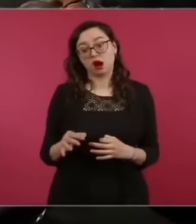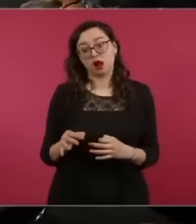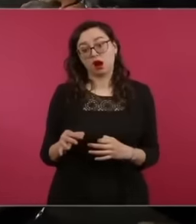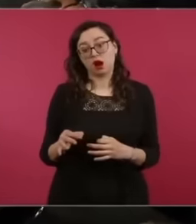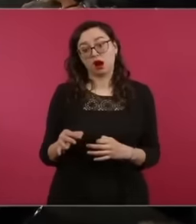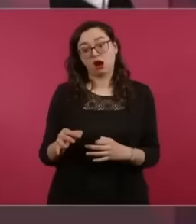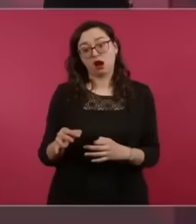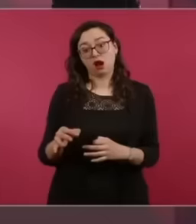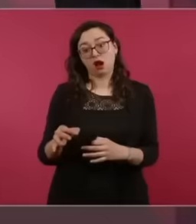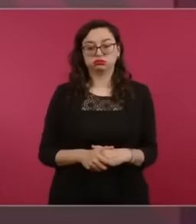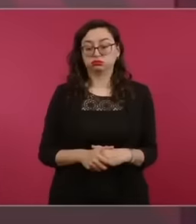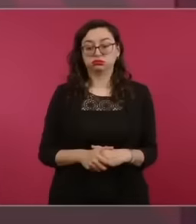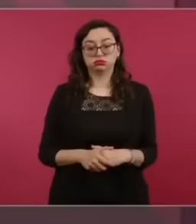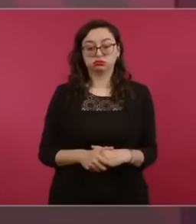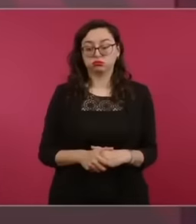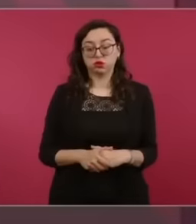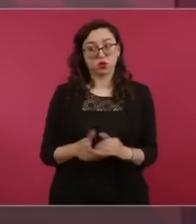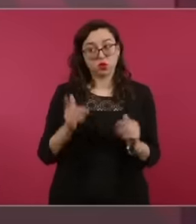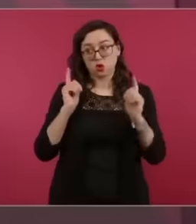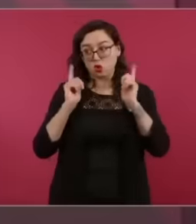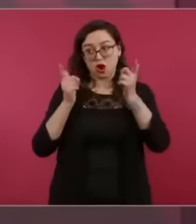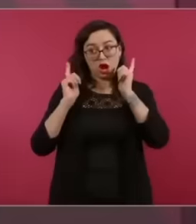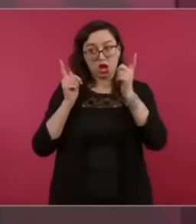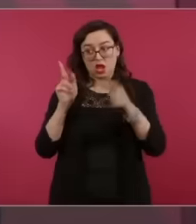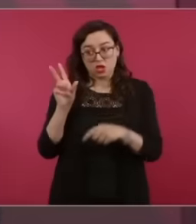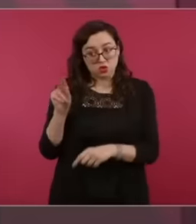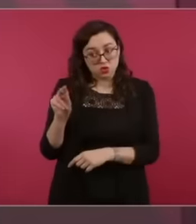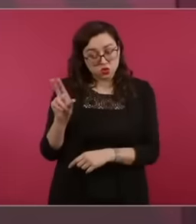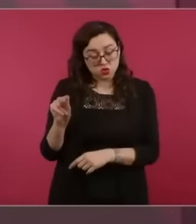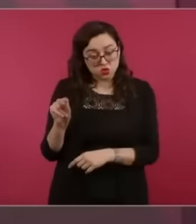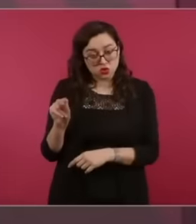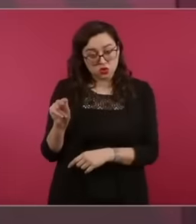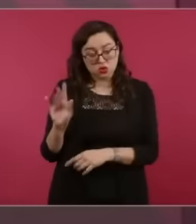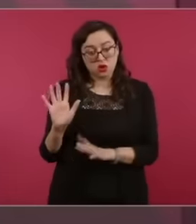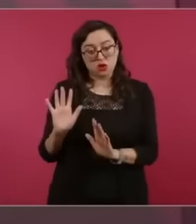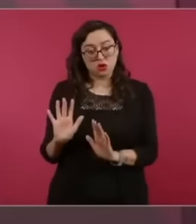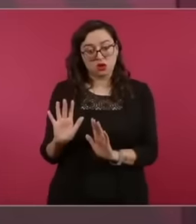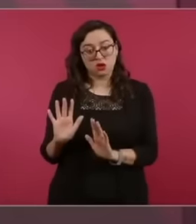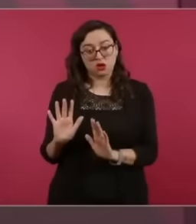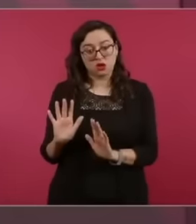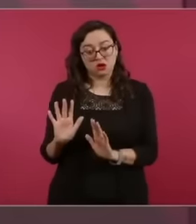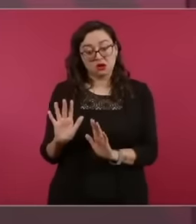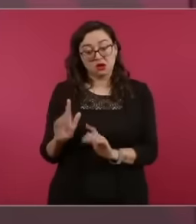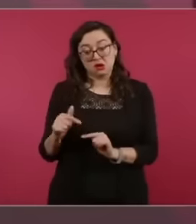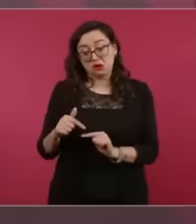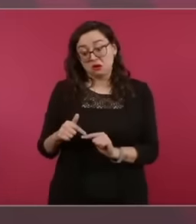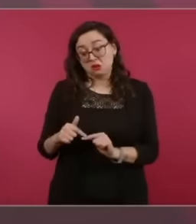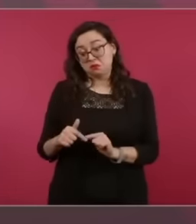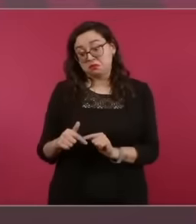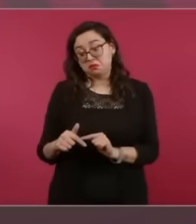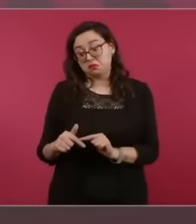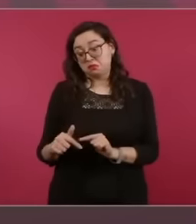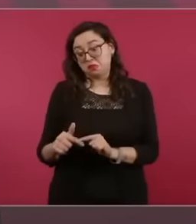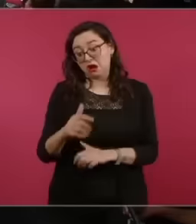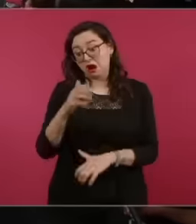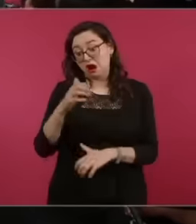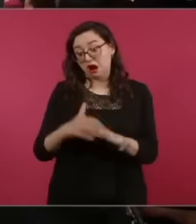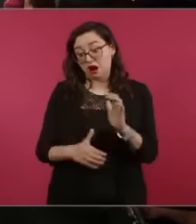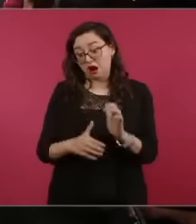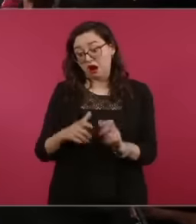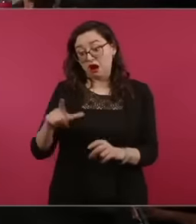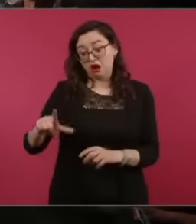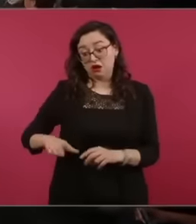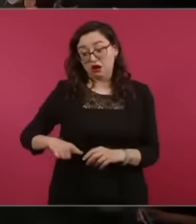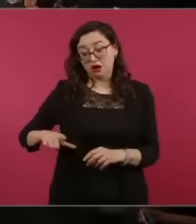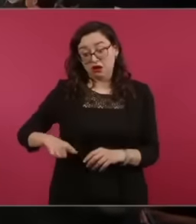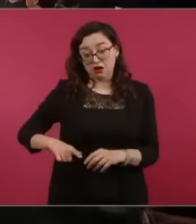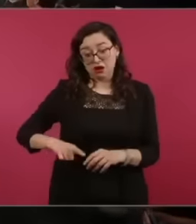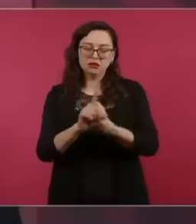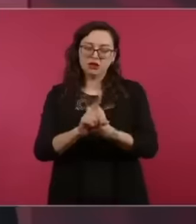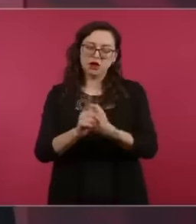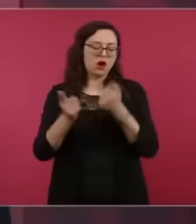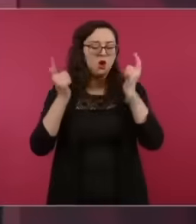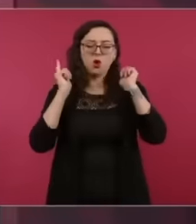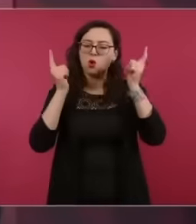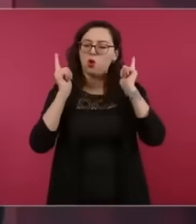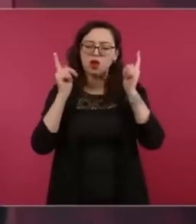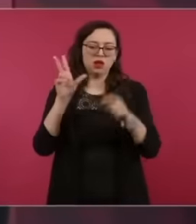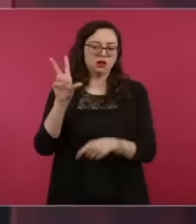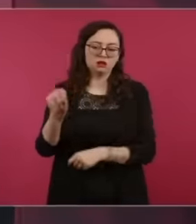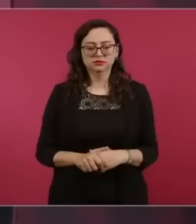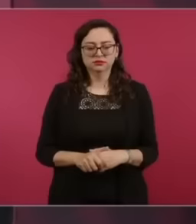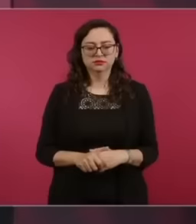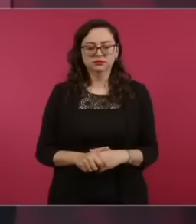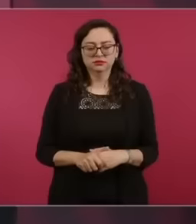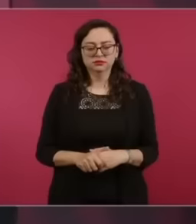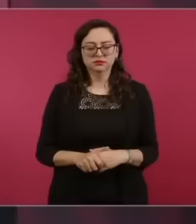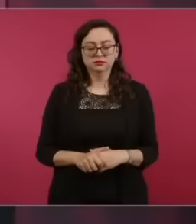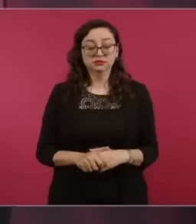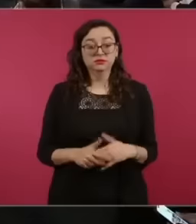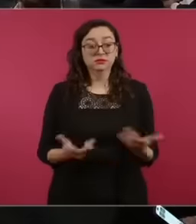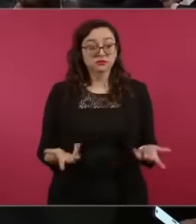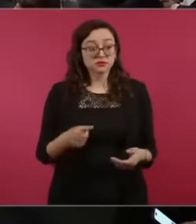and my government ends and this matter remains pending I would trust then that before